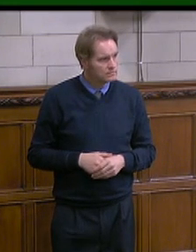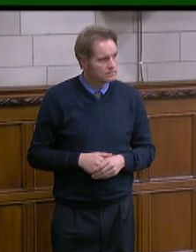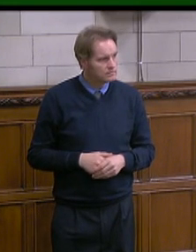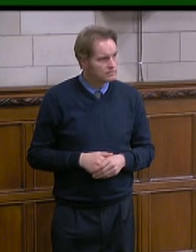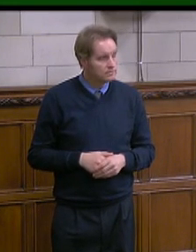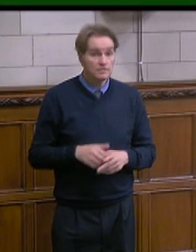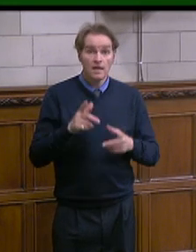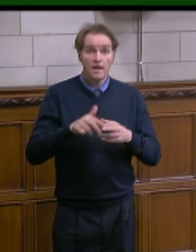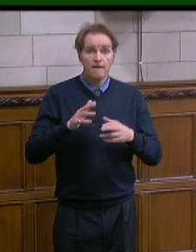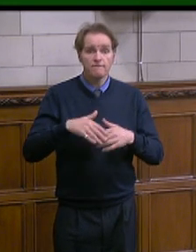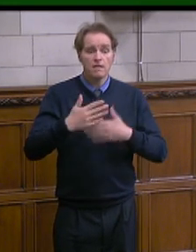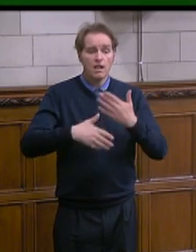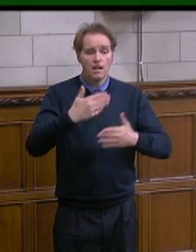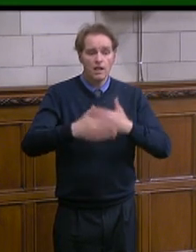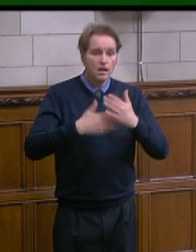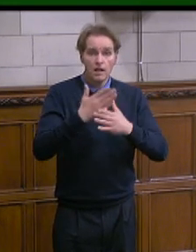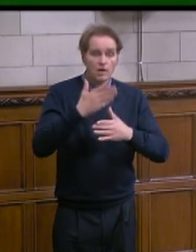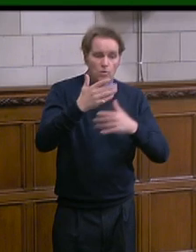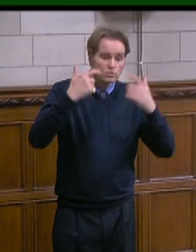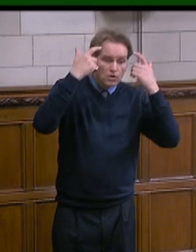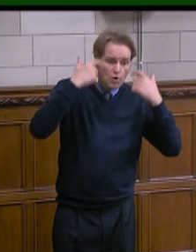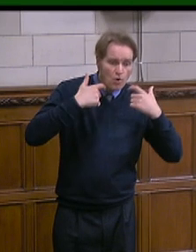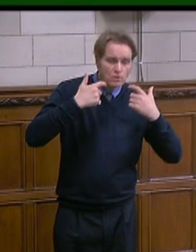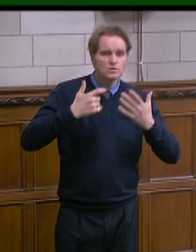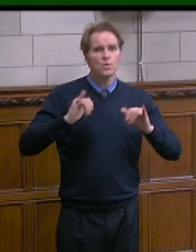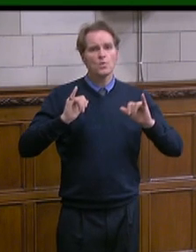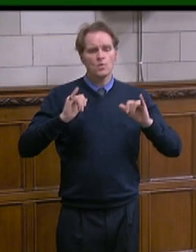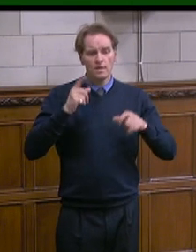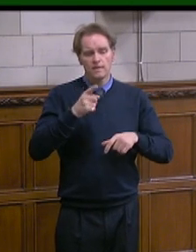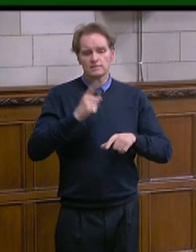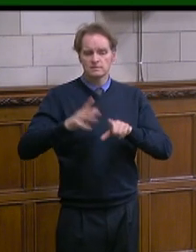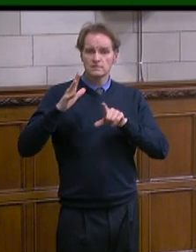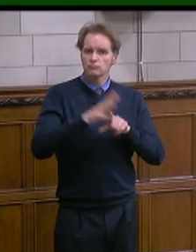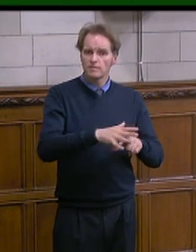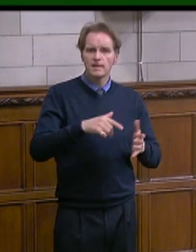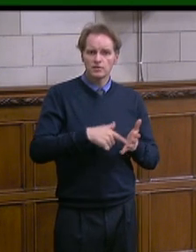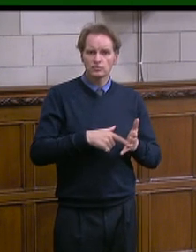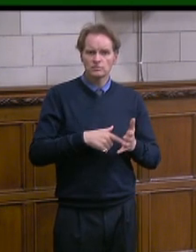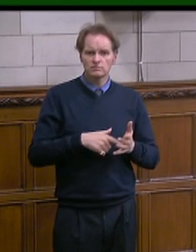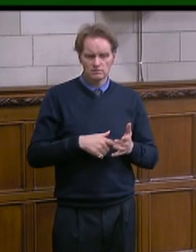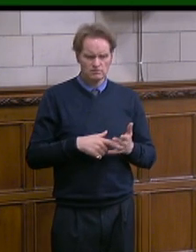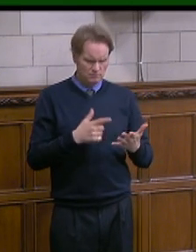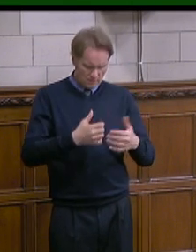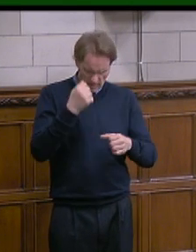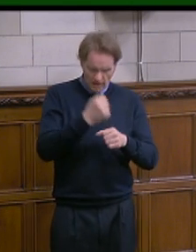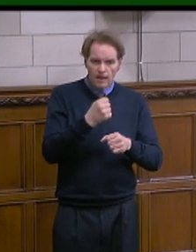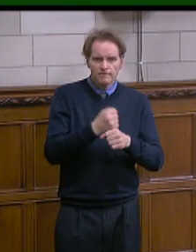the courts, the Government could be forced to act. I do not think that the Government should be forced to act; I think they should do so